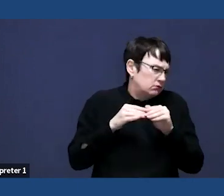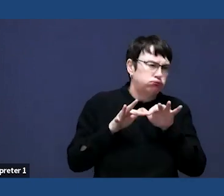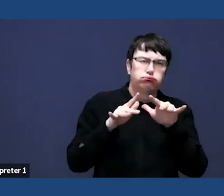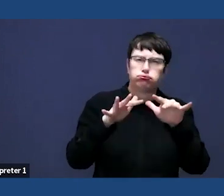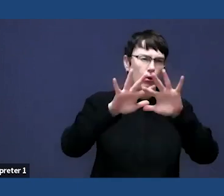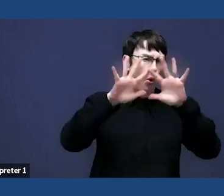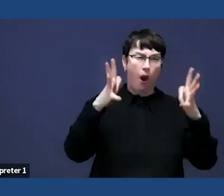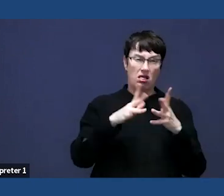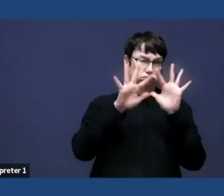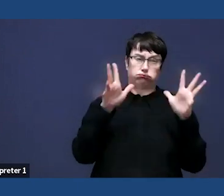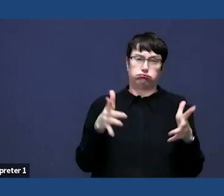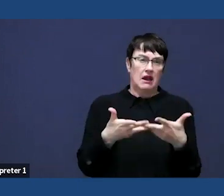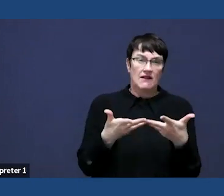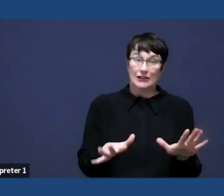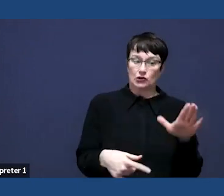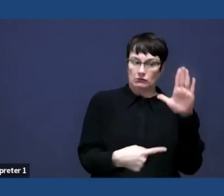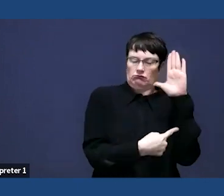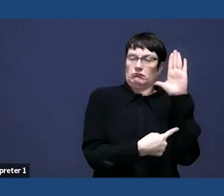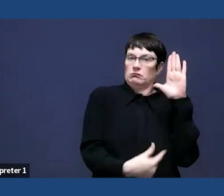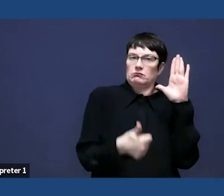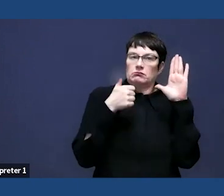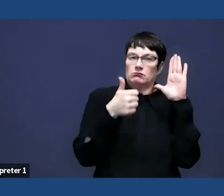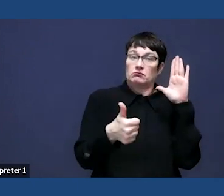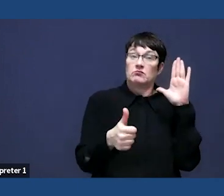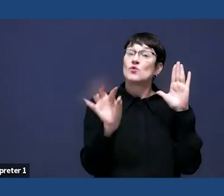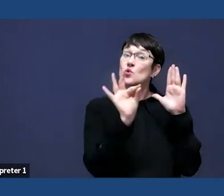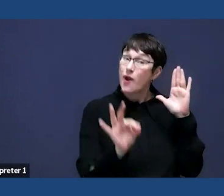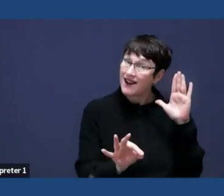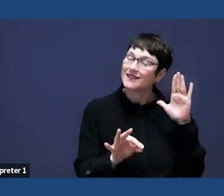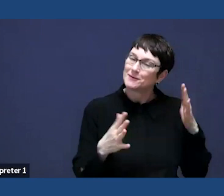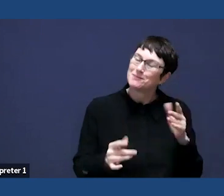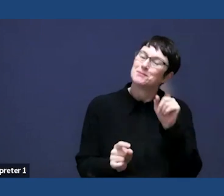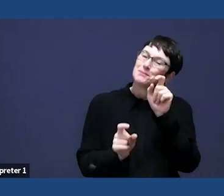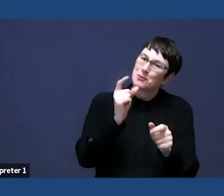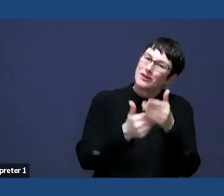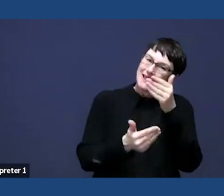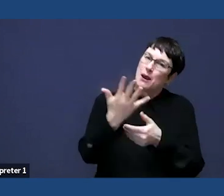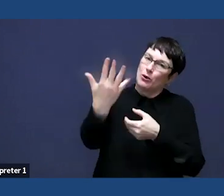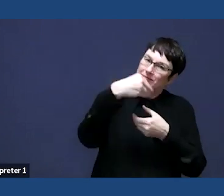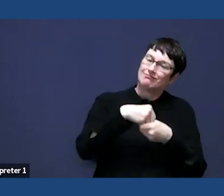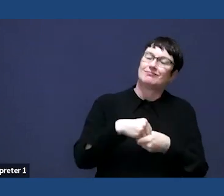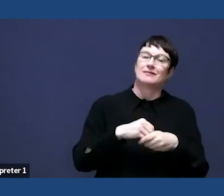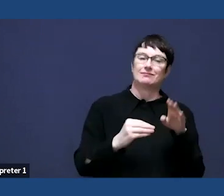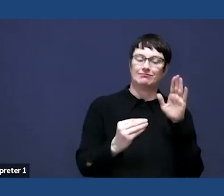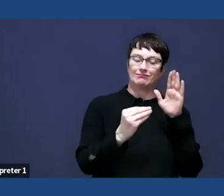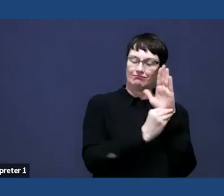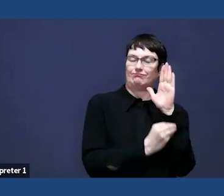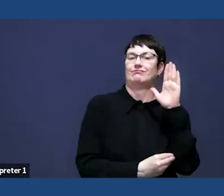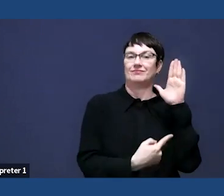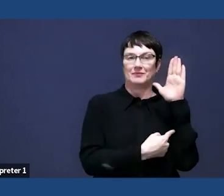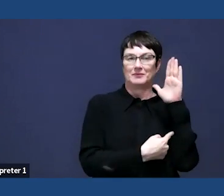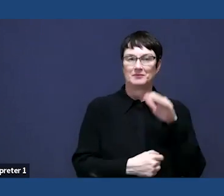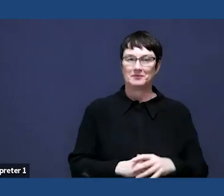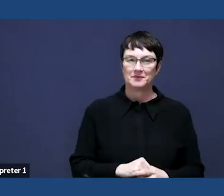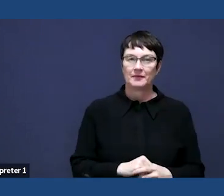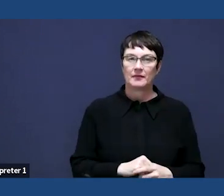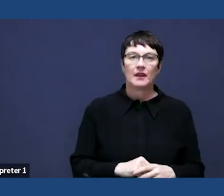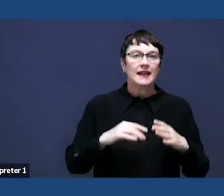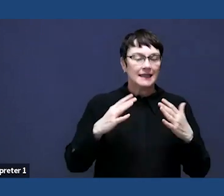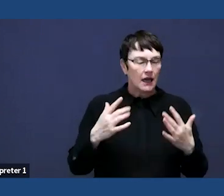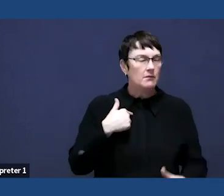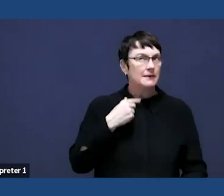That background tells me that for a Convention on the Rights of Older Persons, the participation